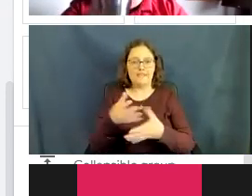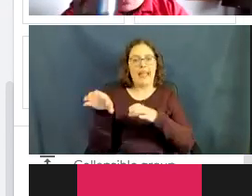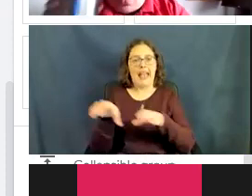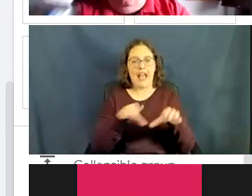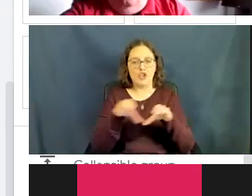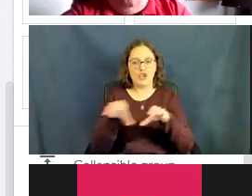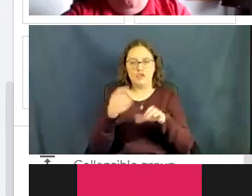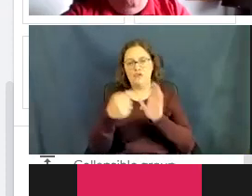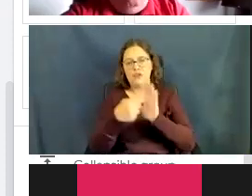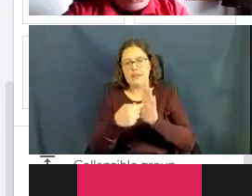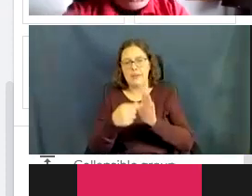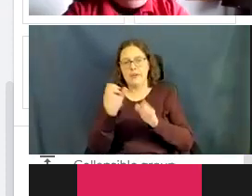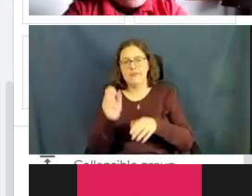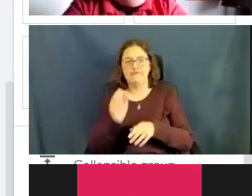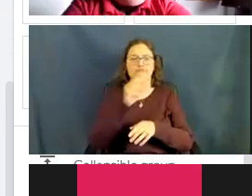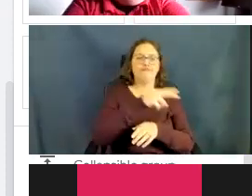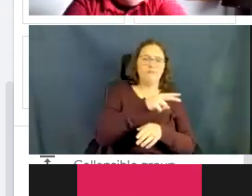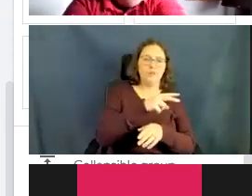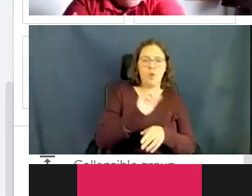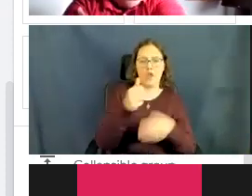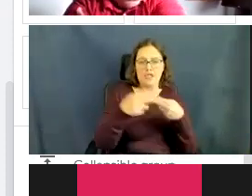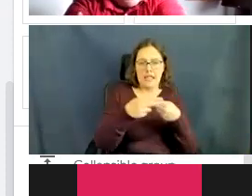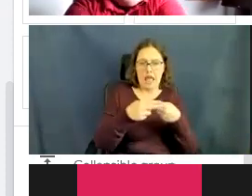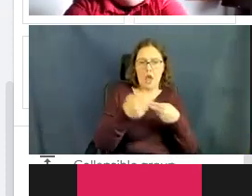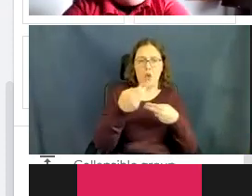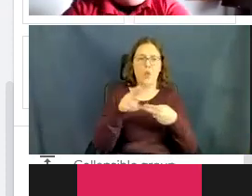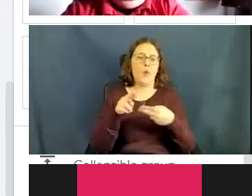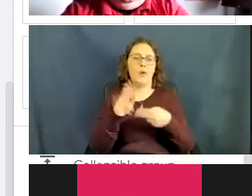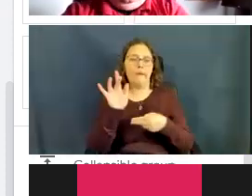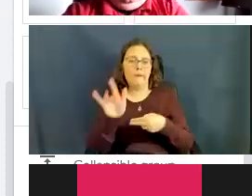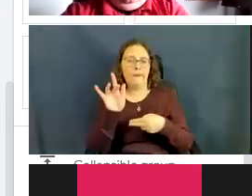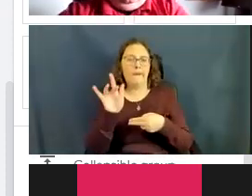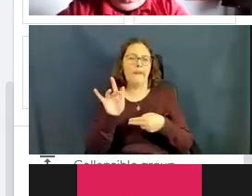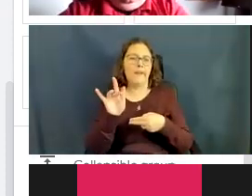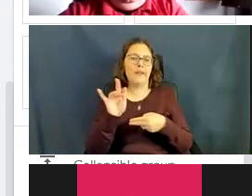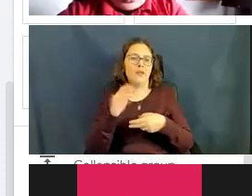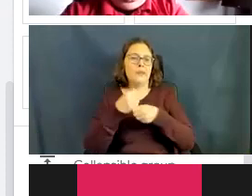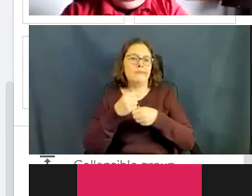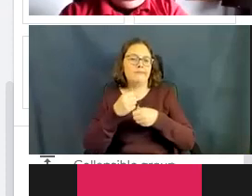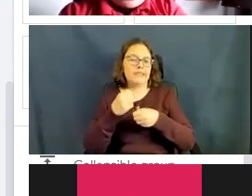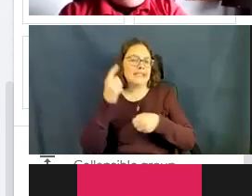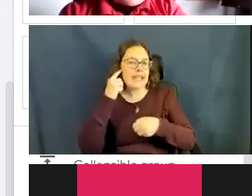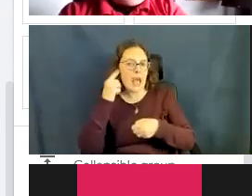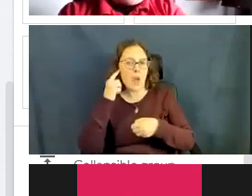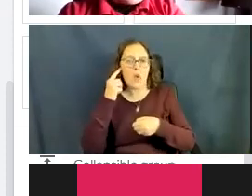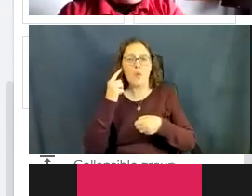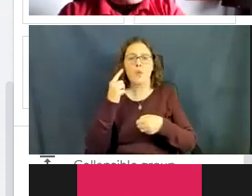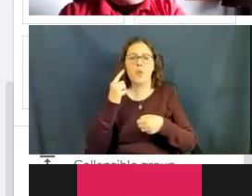of the transition portfolio, however you want to store it so you and the